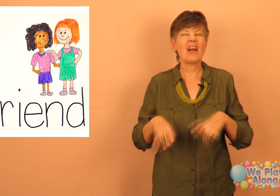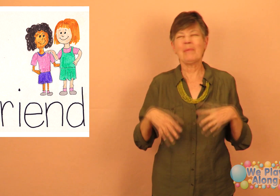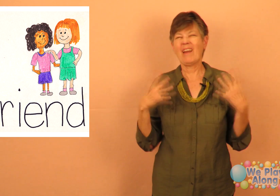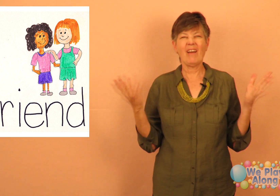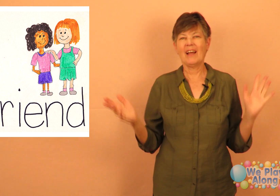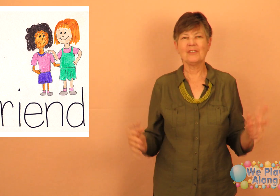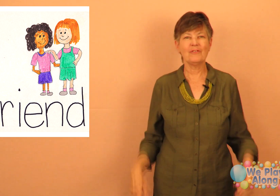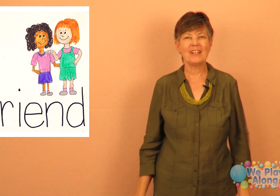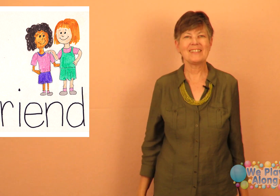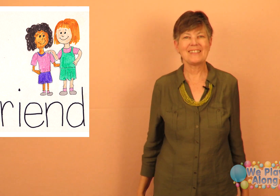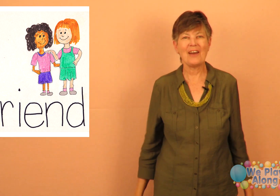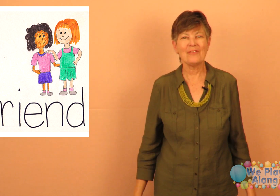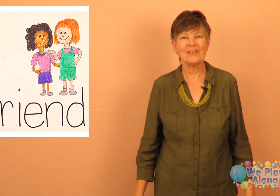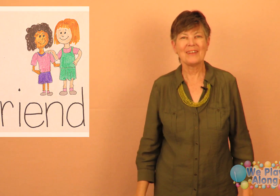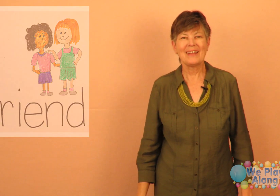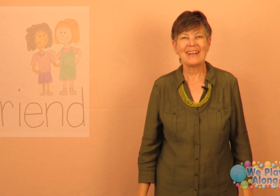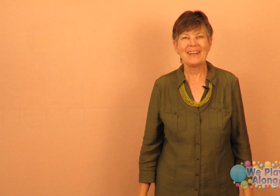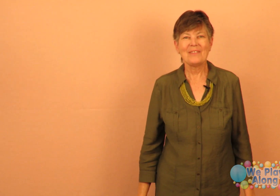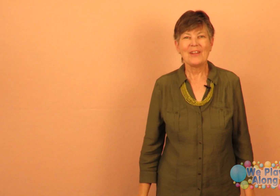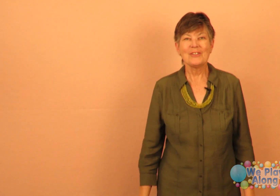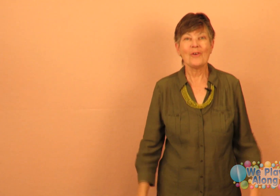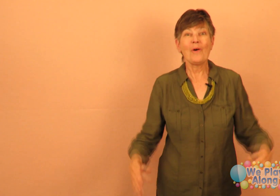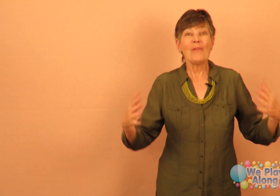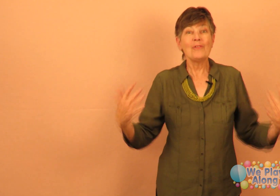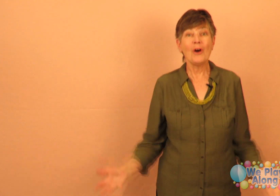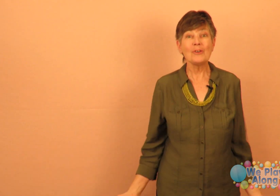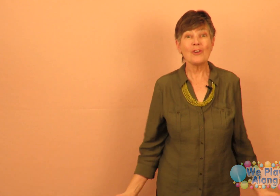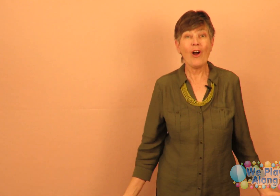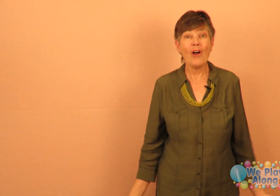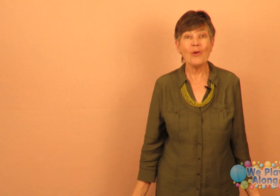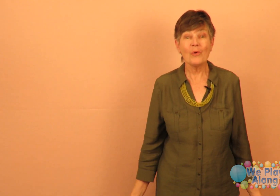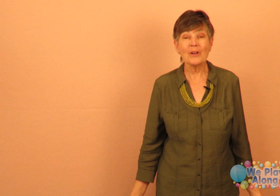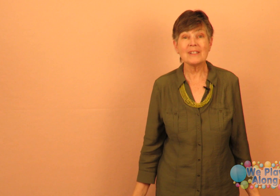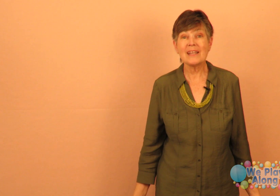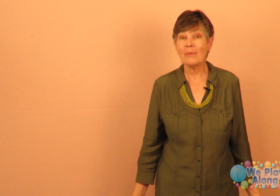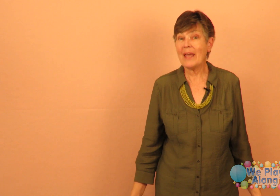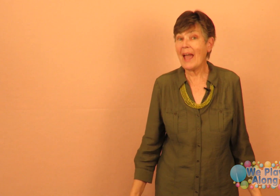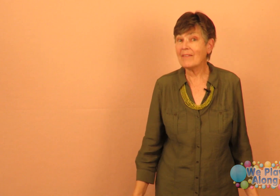talk about all kinds of fun stuff so those are all the words that we have